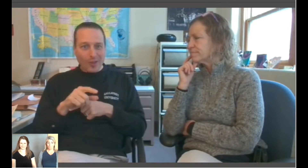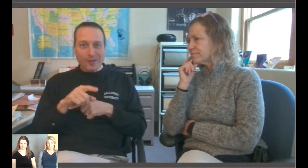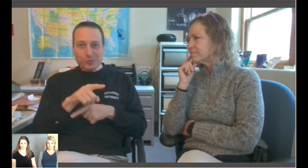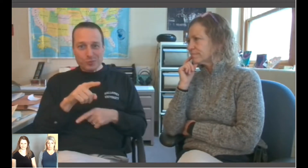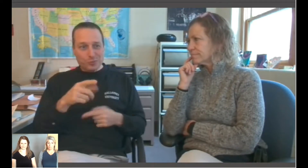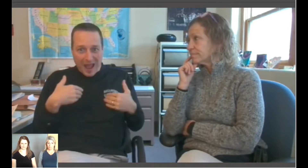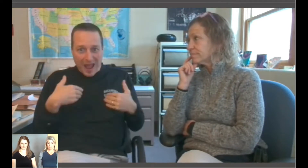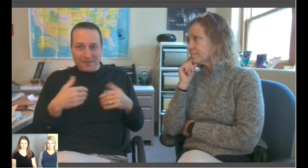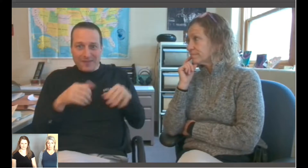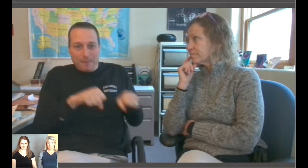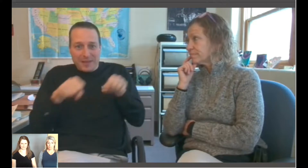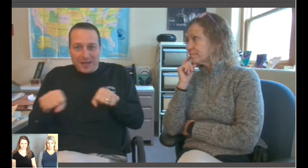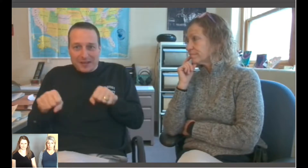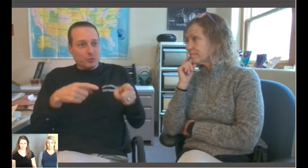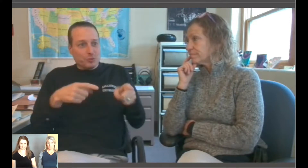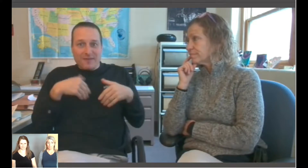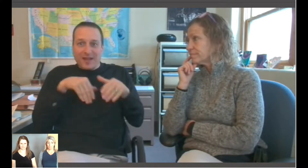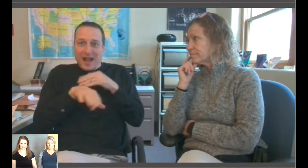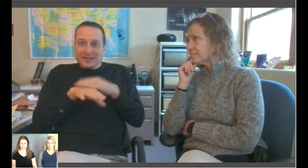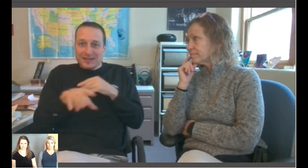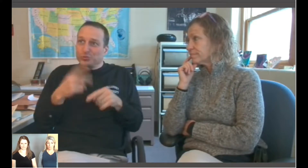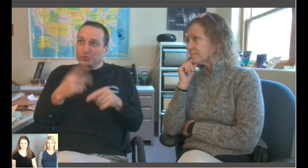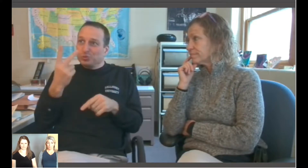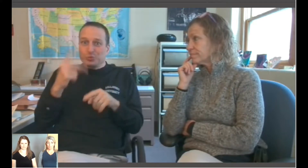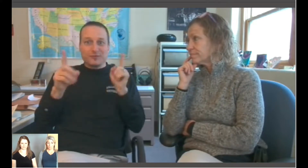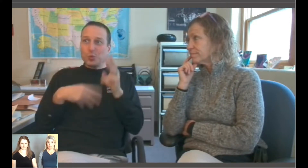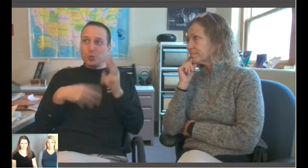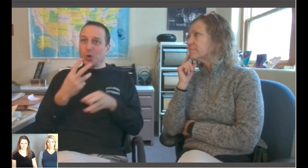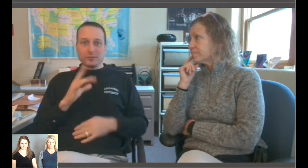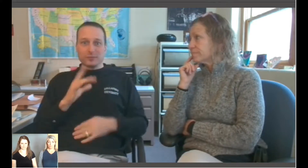They have a lot of capability because they have access to two different worlds.